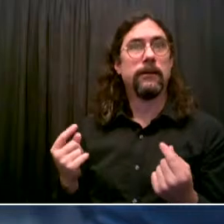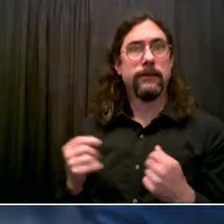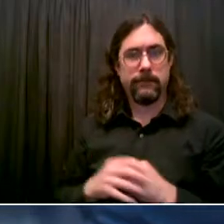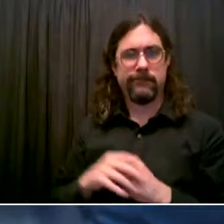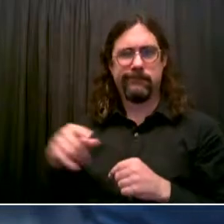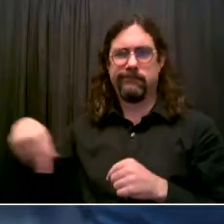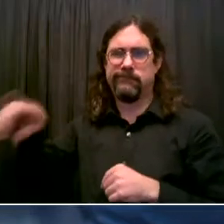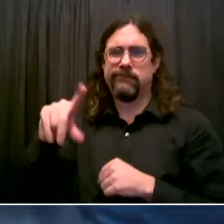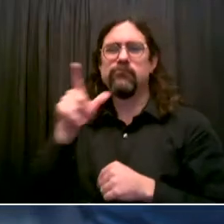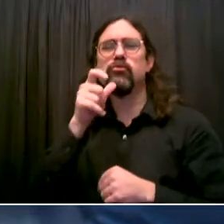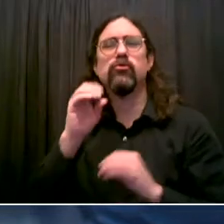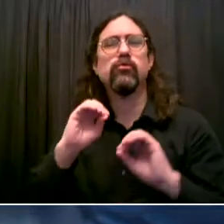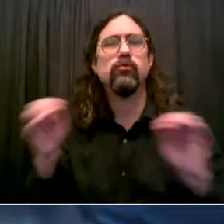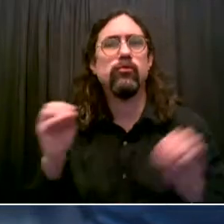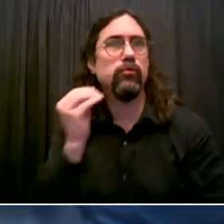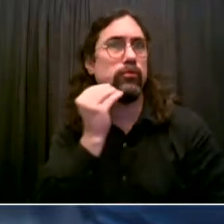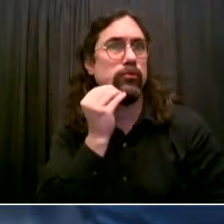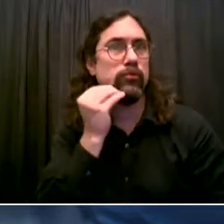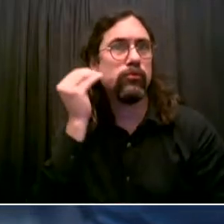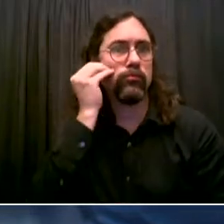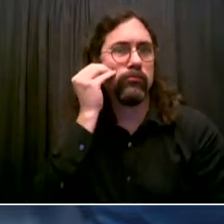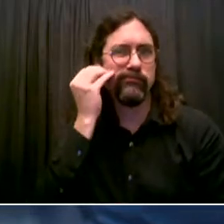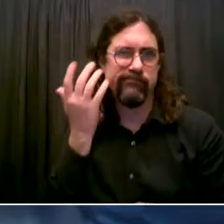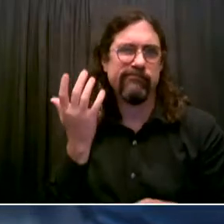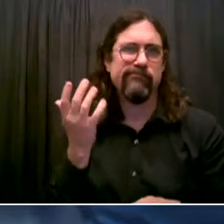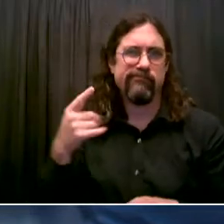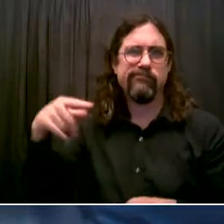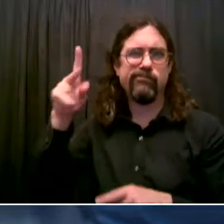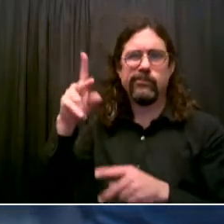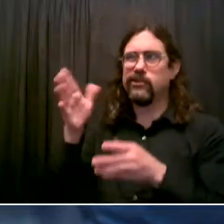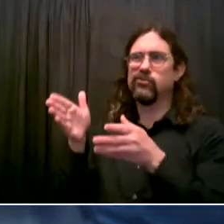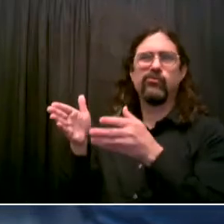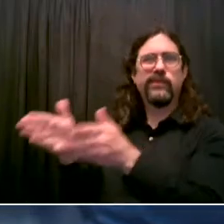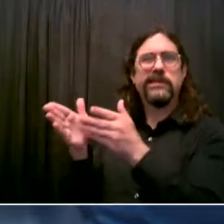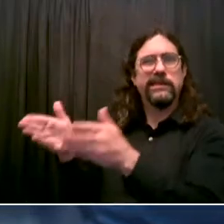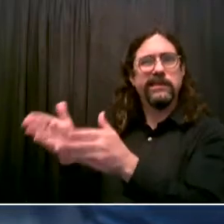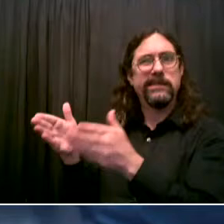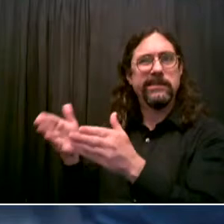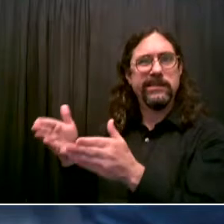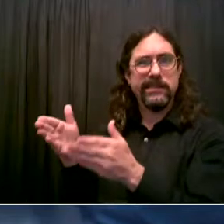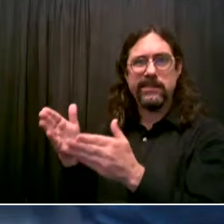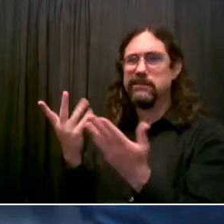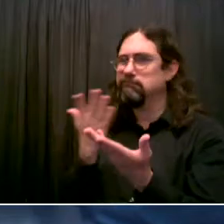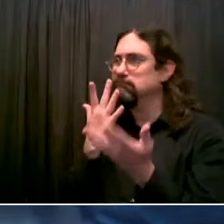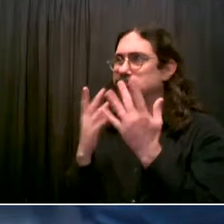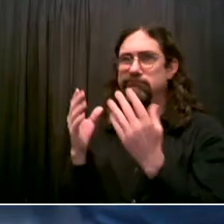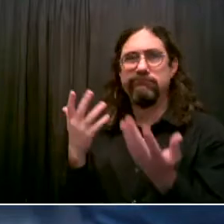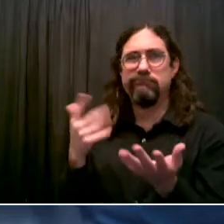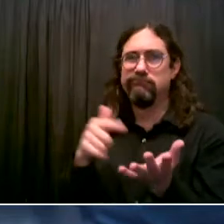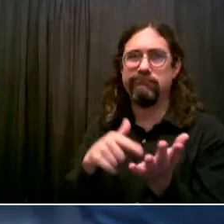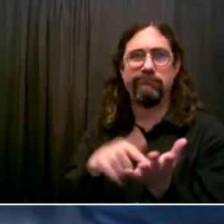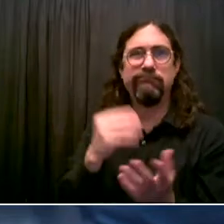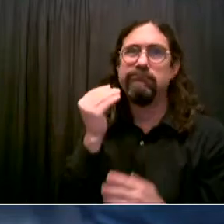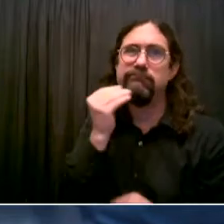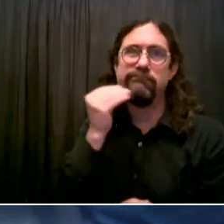REACH THOSE WHO HAVE FALLEN ON HARD TIMES. I ALWAYS SAY WHEN IT COMES TO THE TOPIC OF